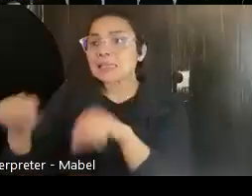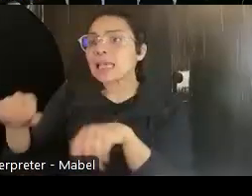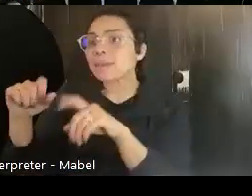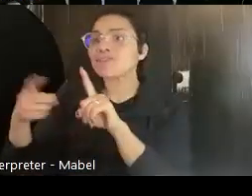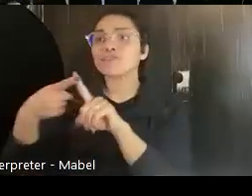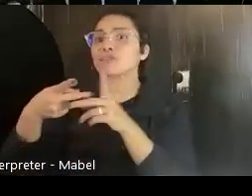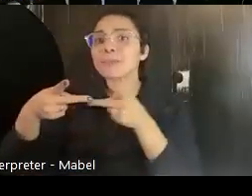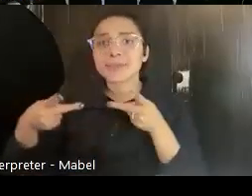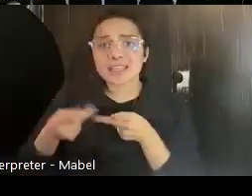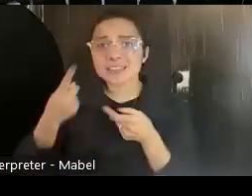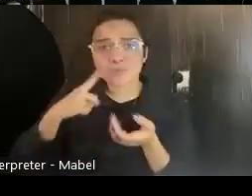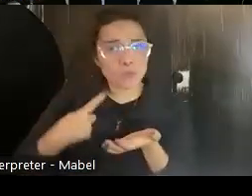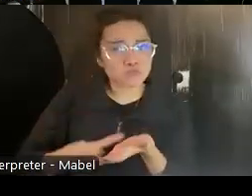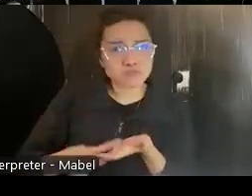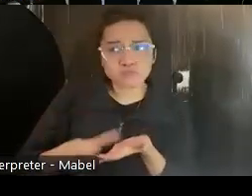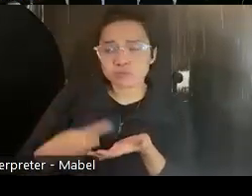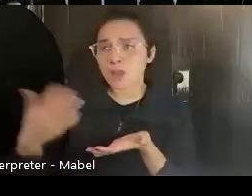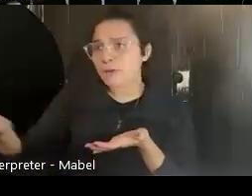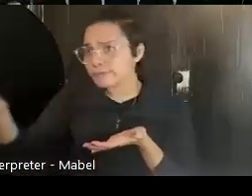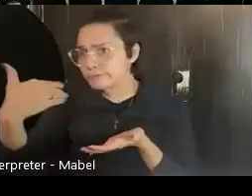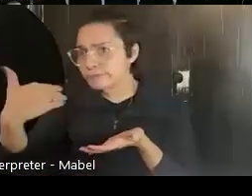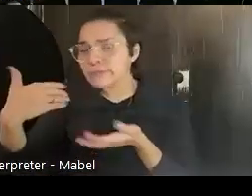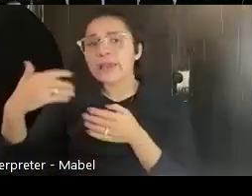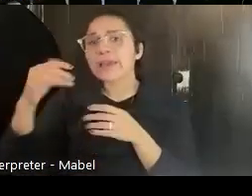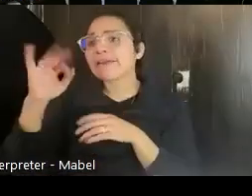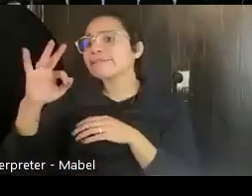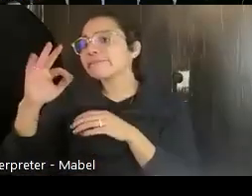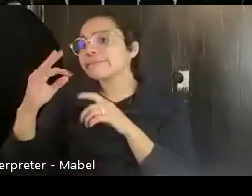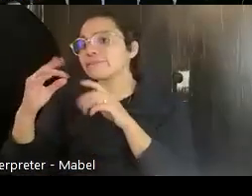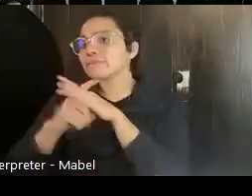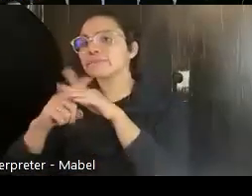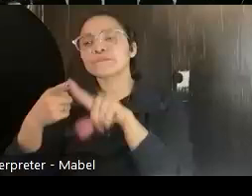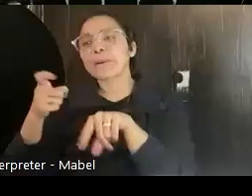someone comes to us from another organ ganization another agency or another provider is to refer